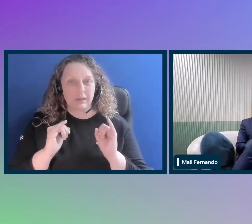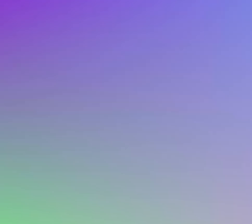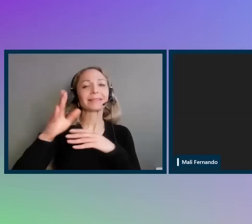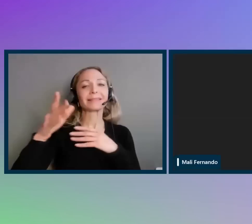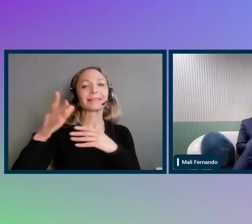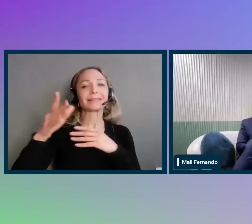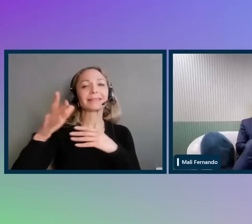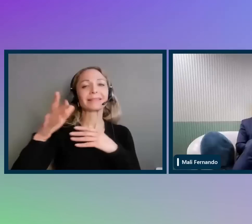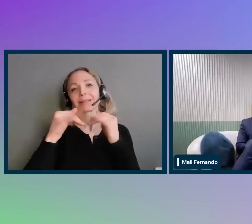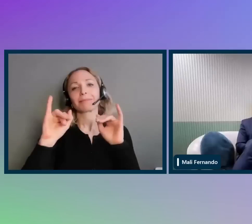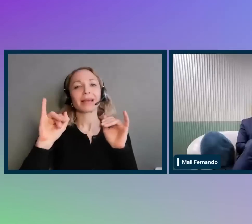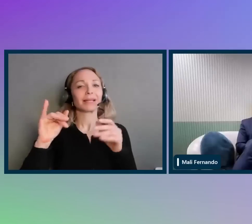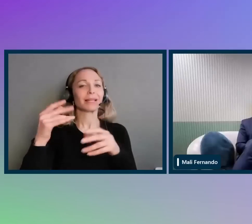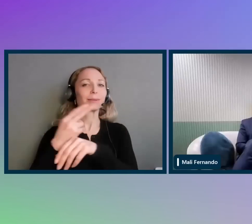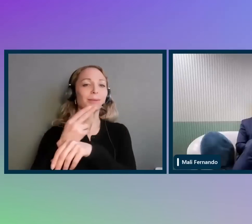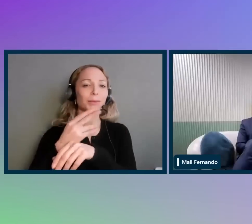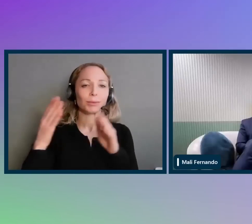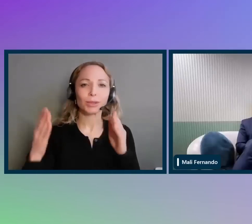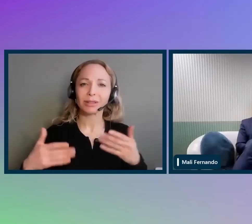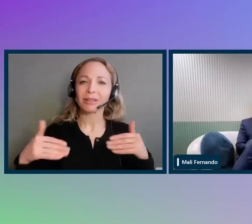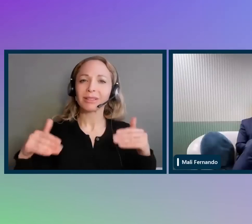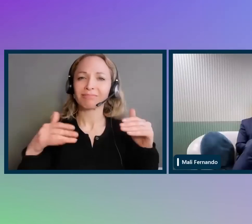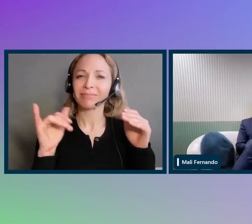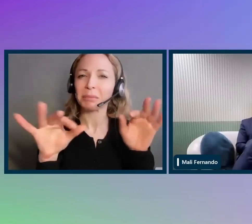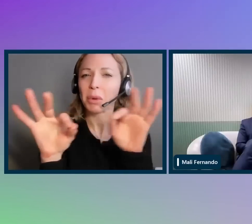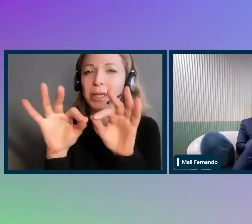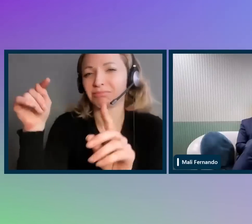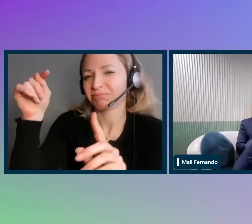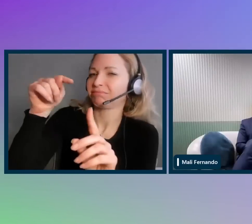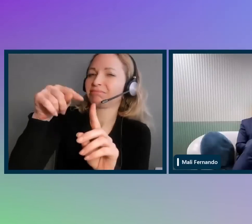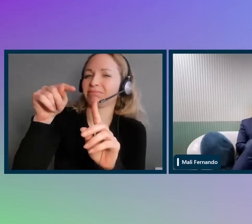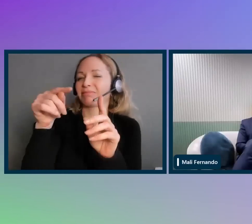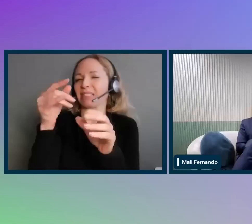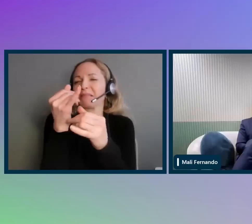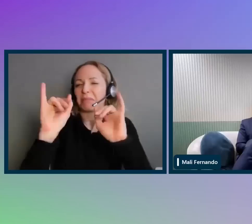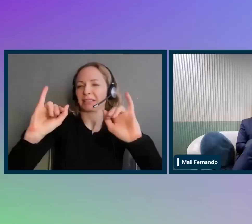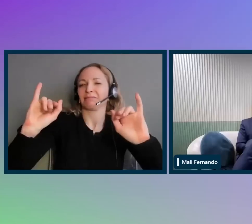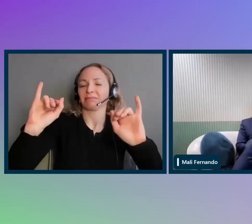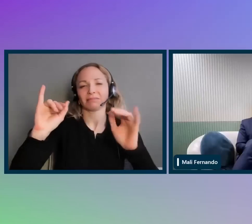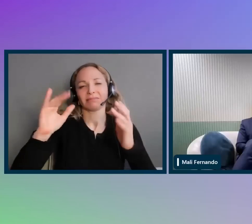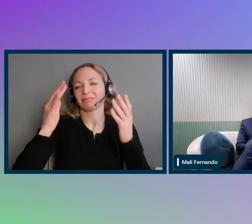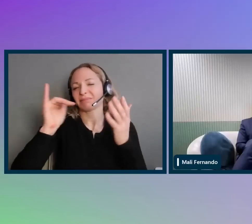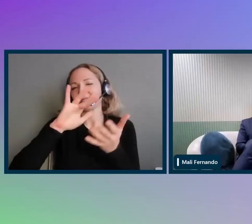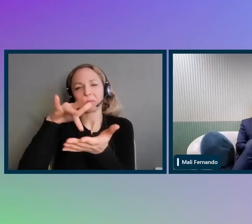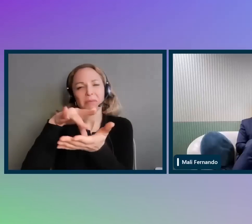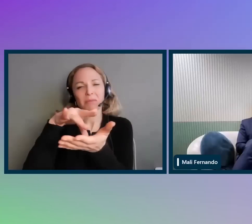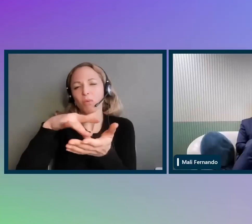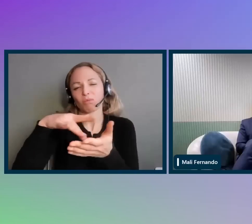independence is such an important core human right. Right?